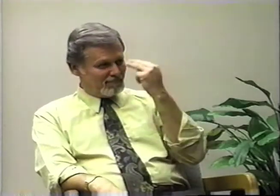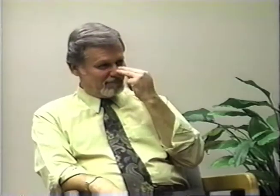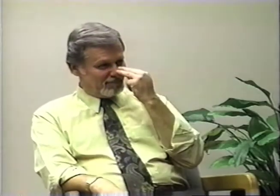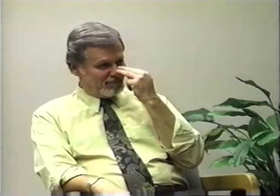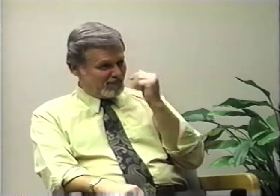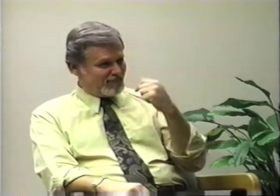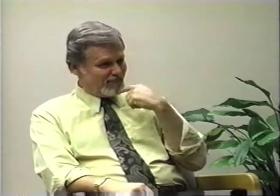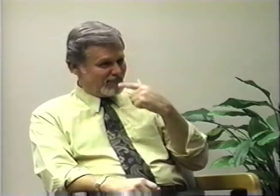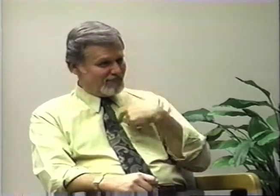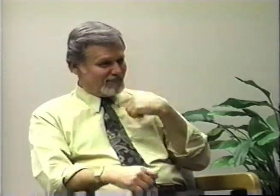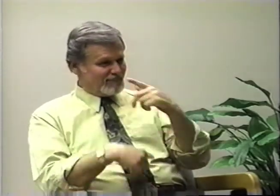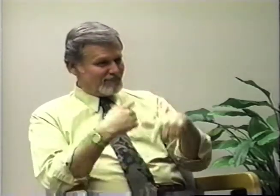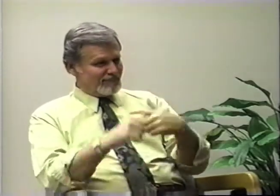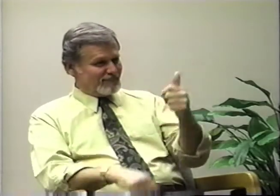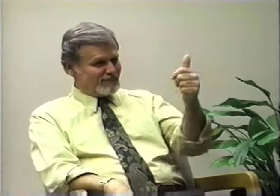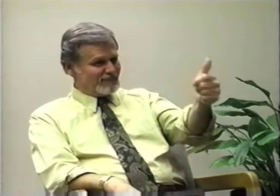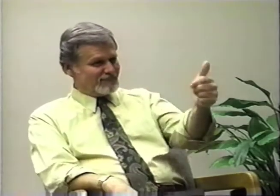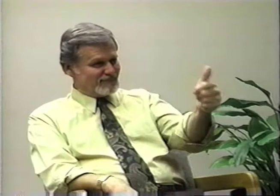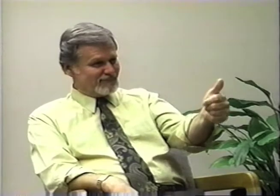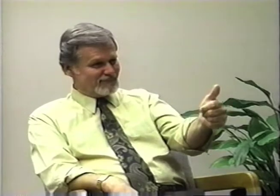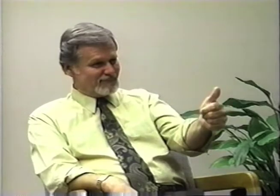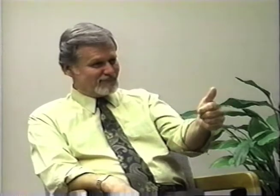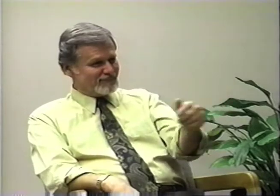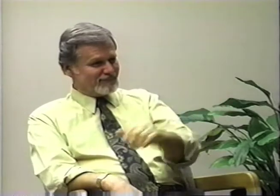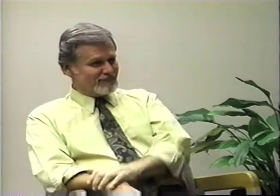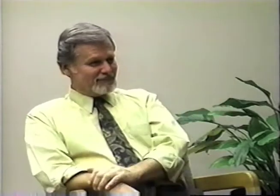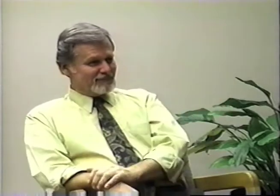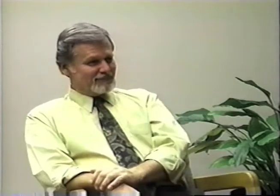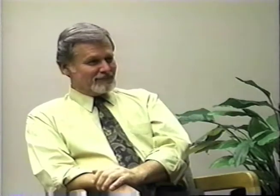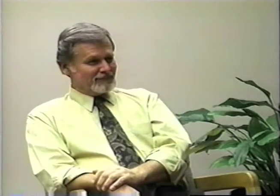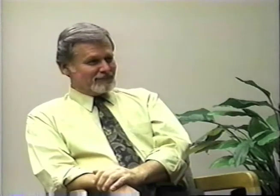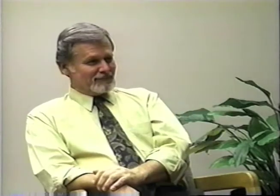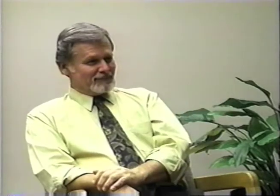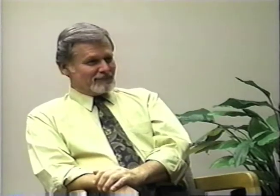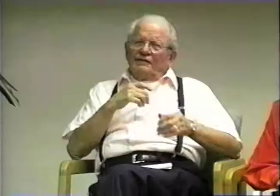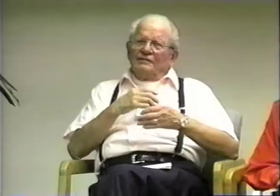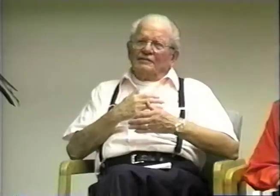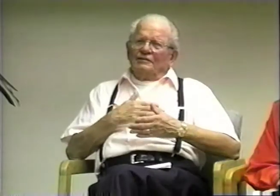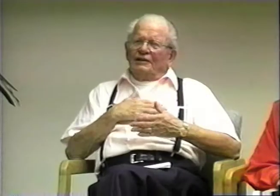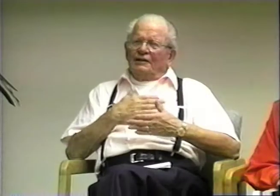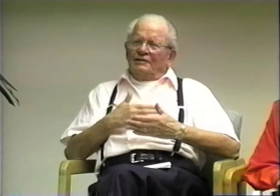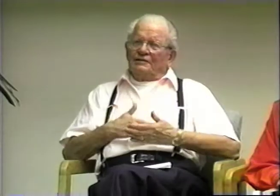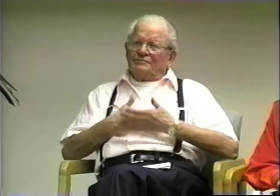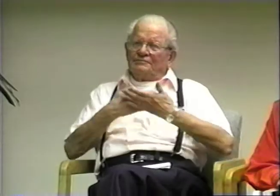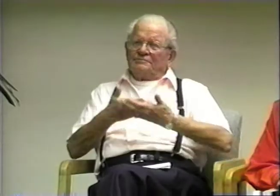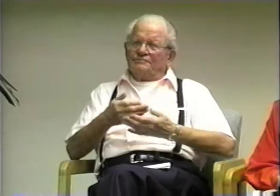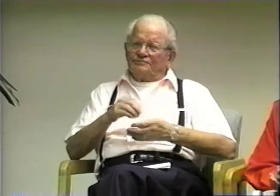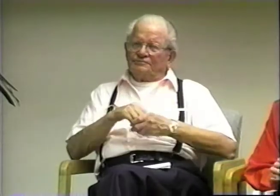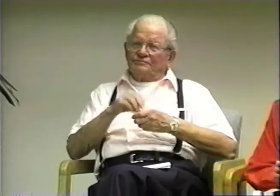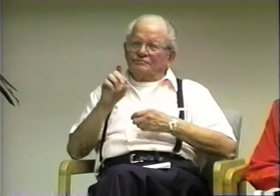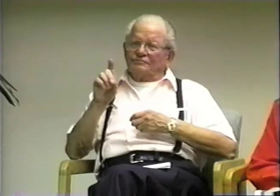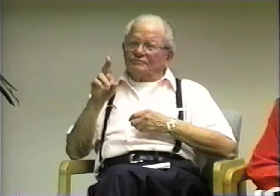And Lloyd, can you tell us about yourself?